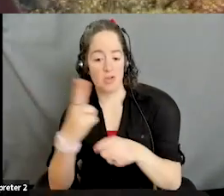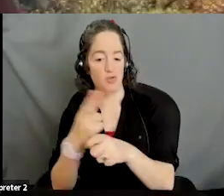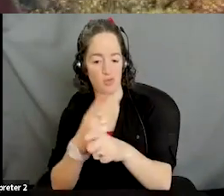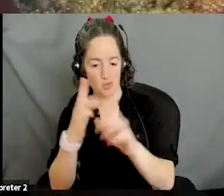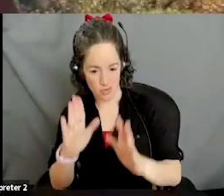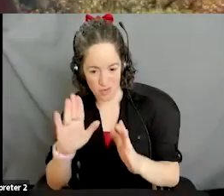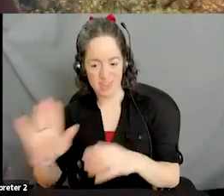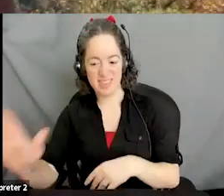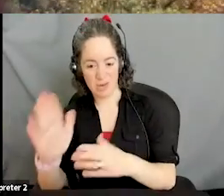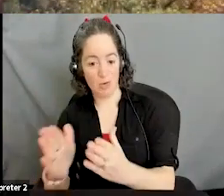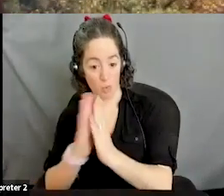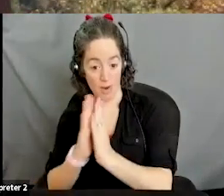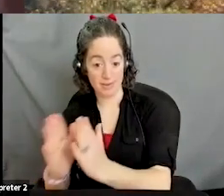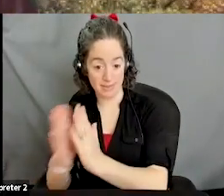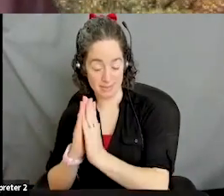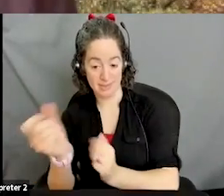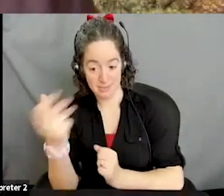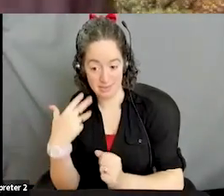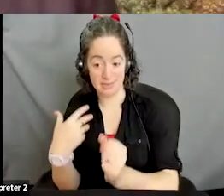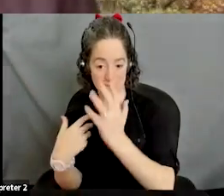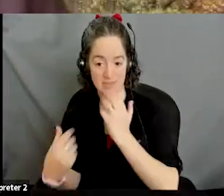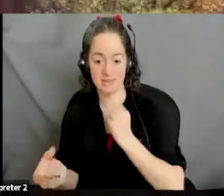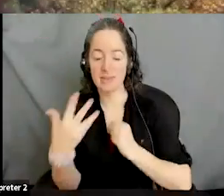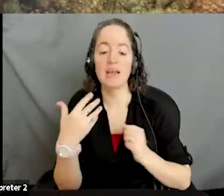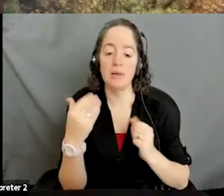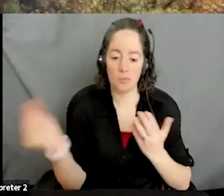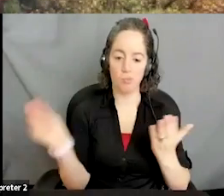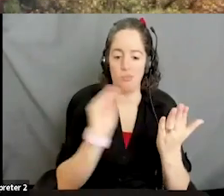all the things that people want, wish, nice to have, this, that, and the other.